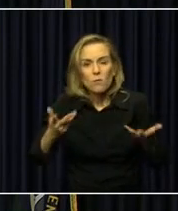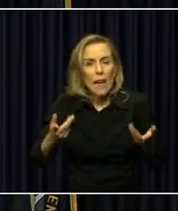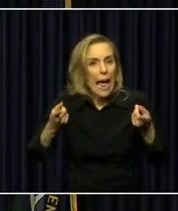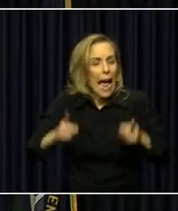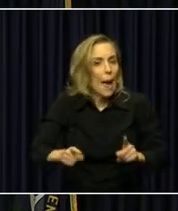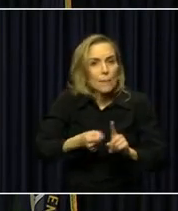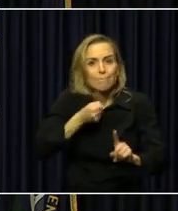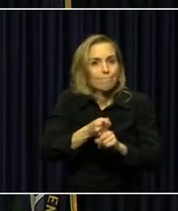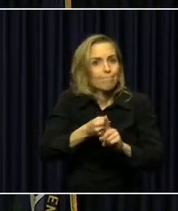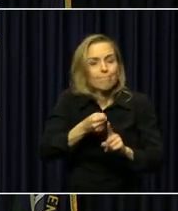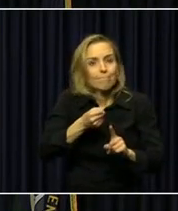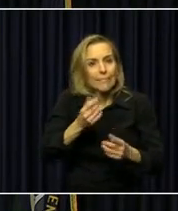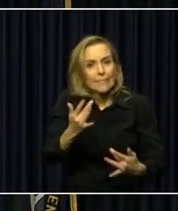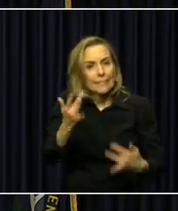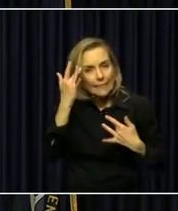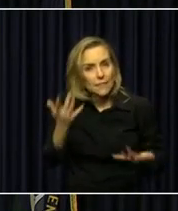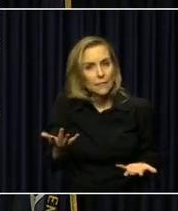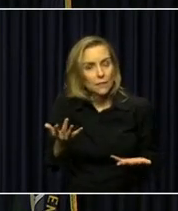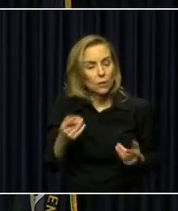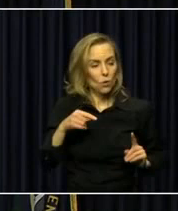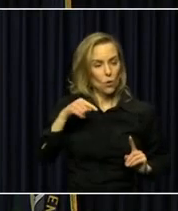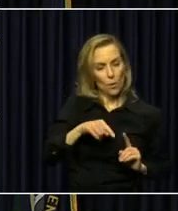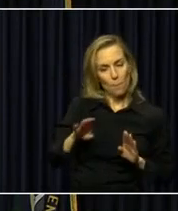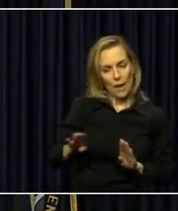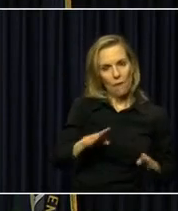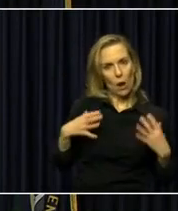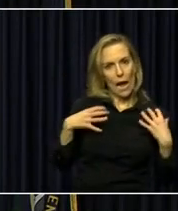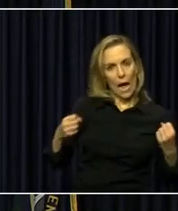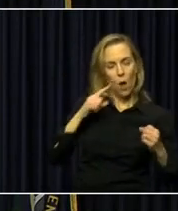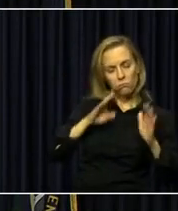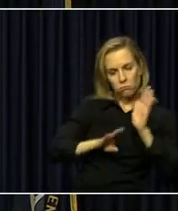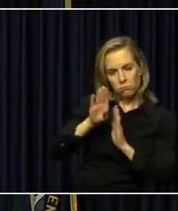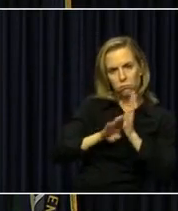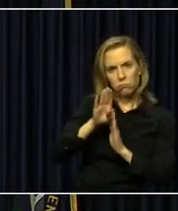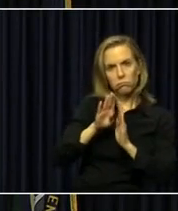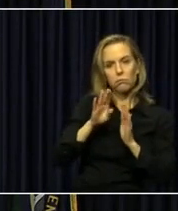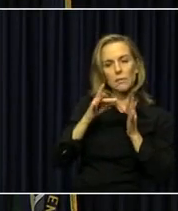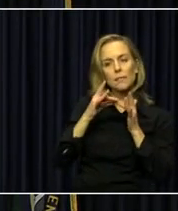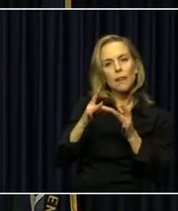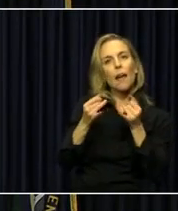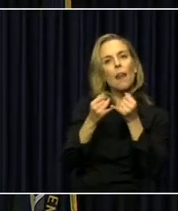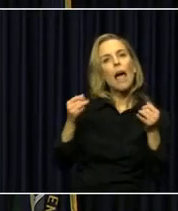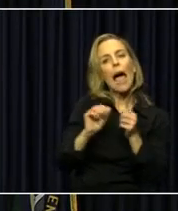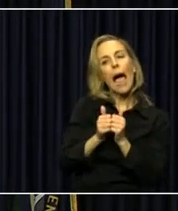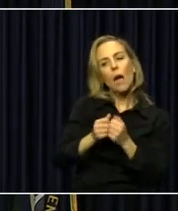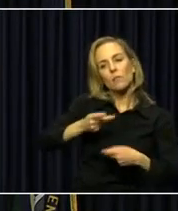ANYTHING WRONG. YOU CAN LOOK ACROSS THE COUNTRY AND SEE THIS.